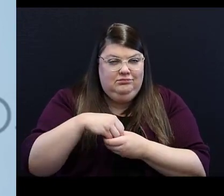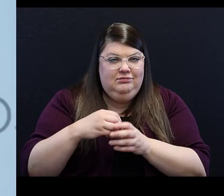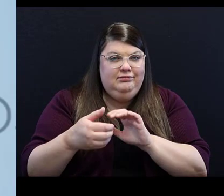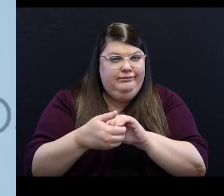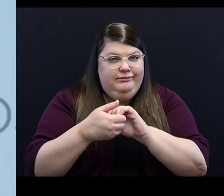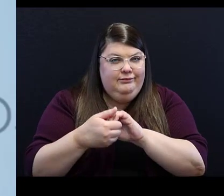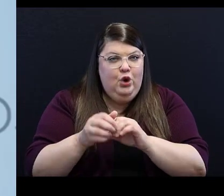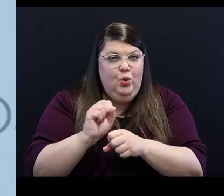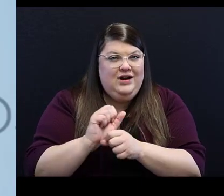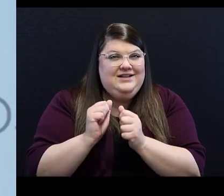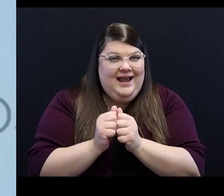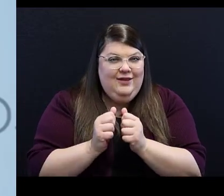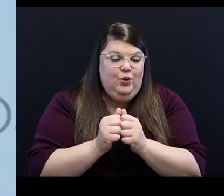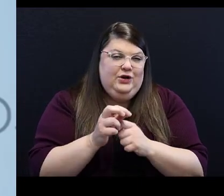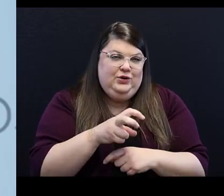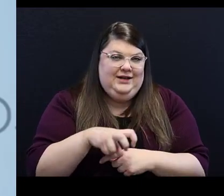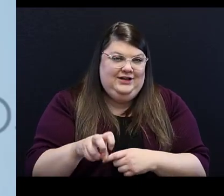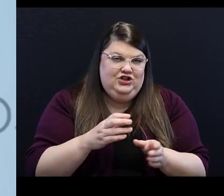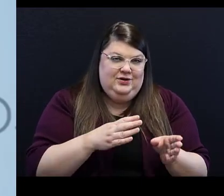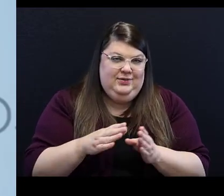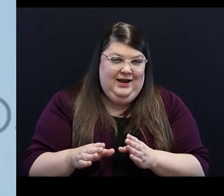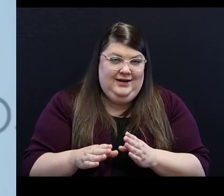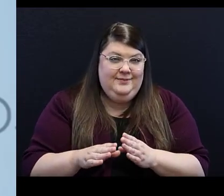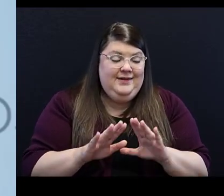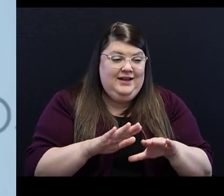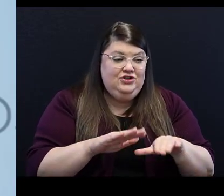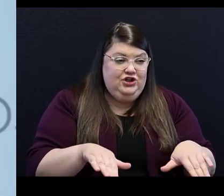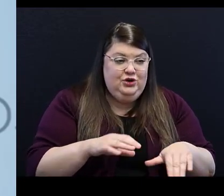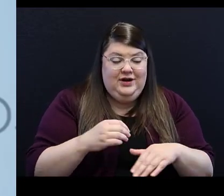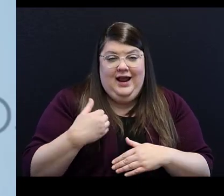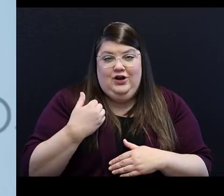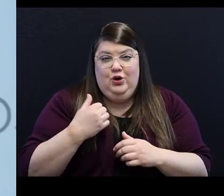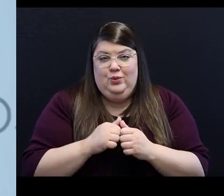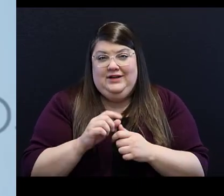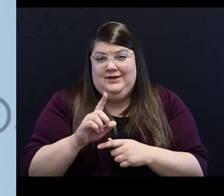As children and youth with disabilities move through the school system, many do not have